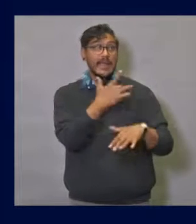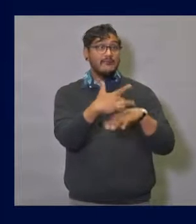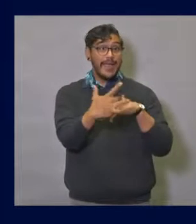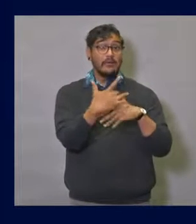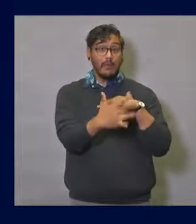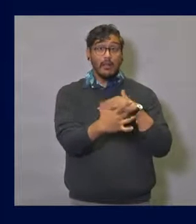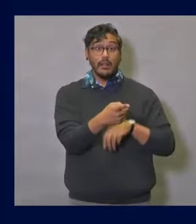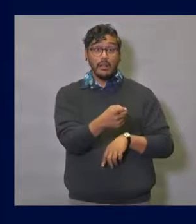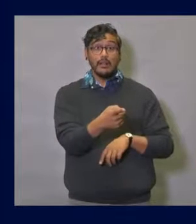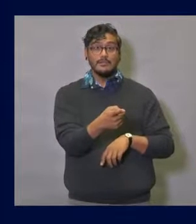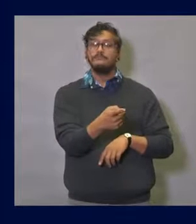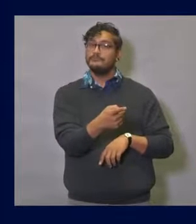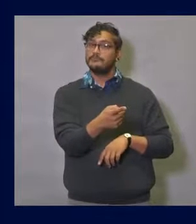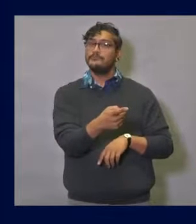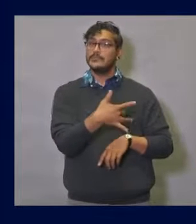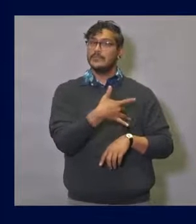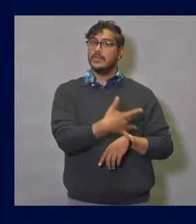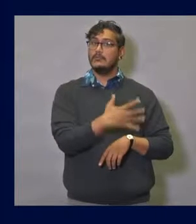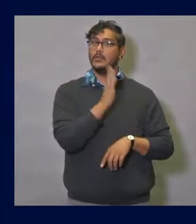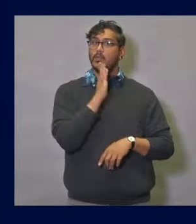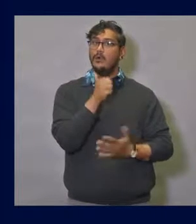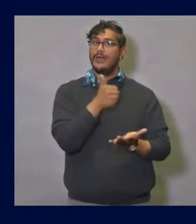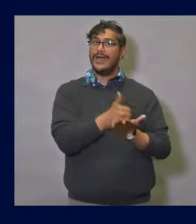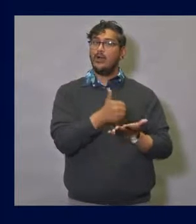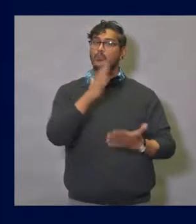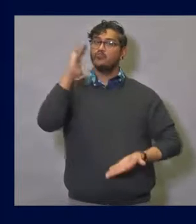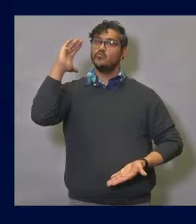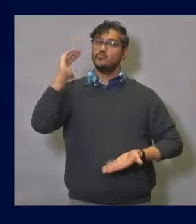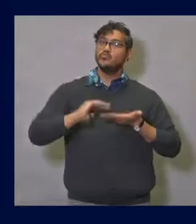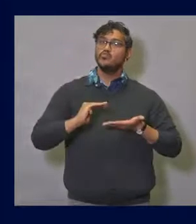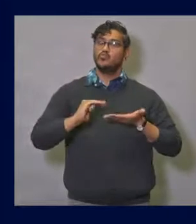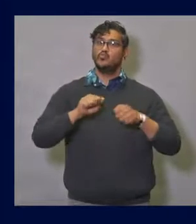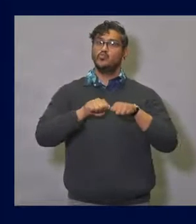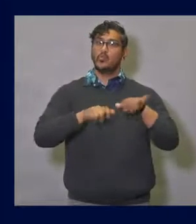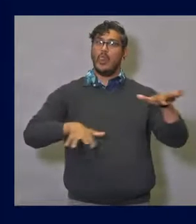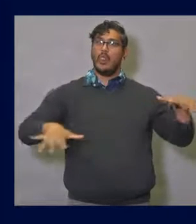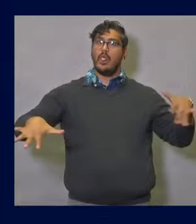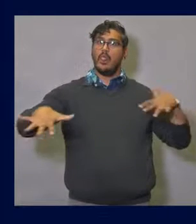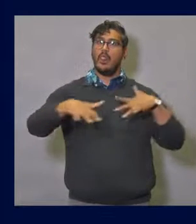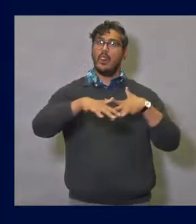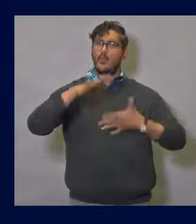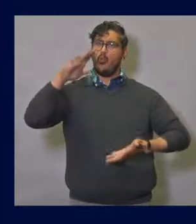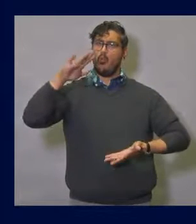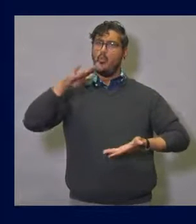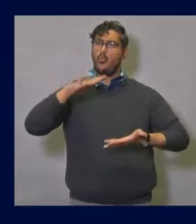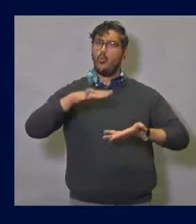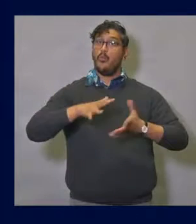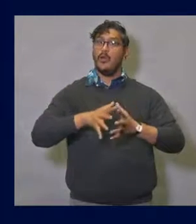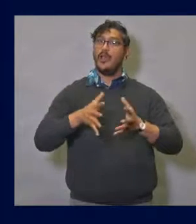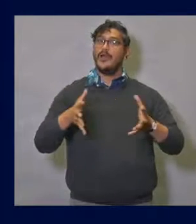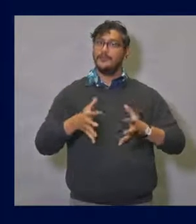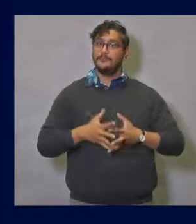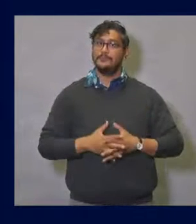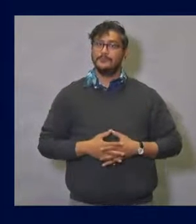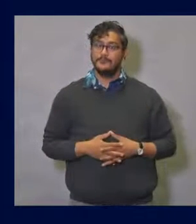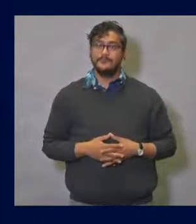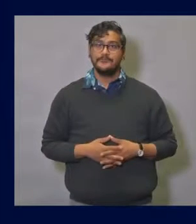RATE OF VACCINATION WE ARE SEEING HERE LIKELY IS BEGINNING